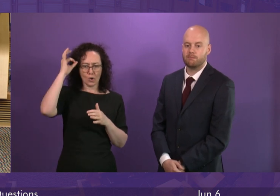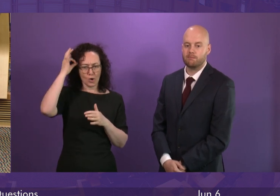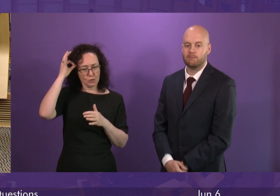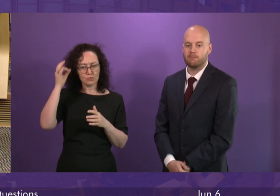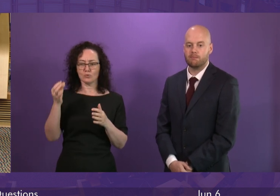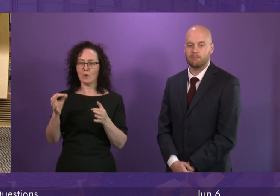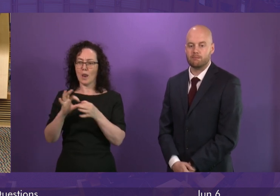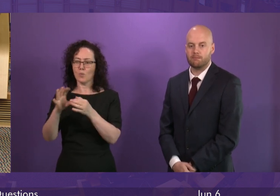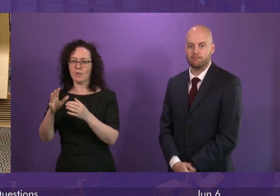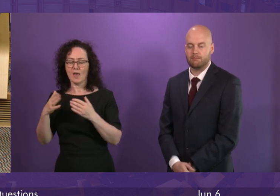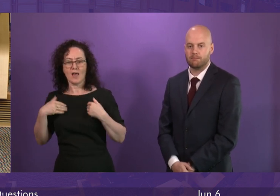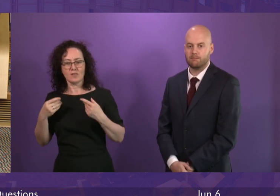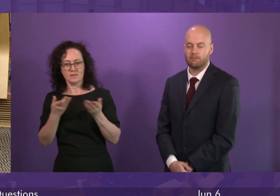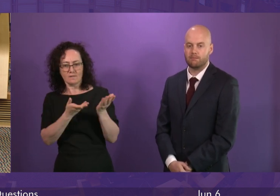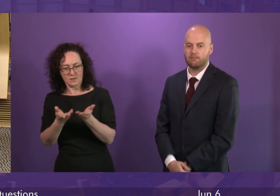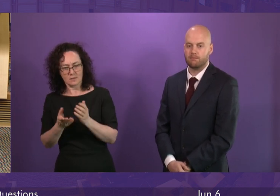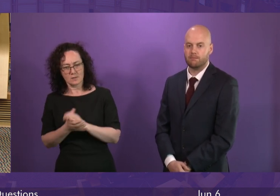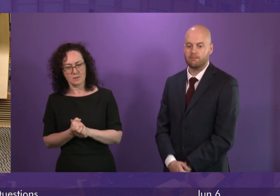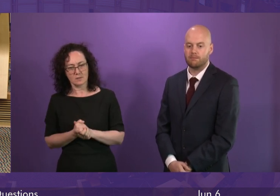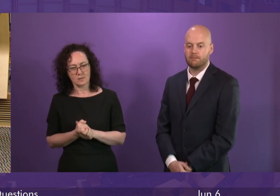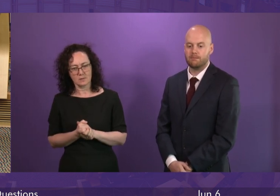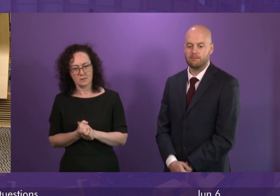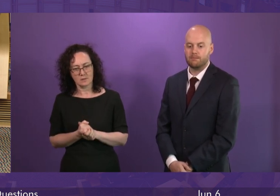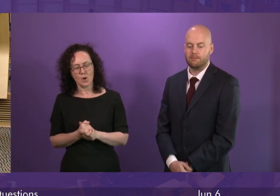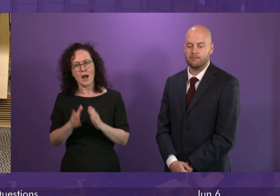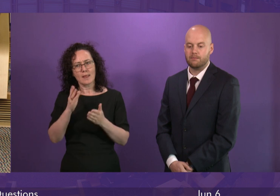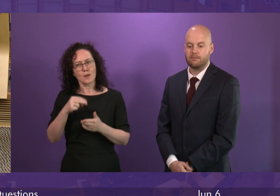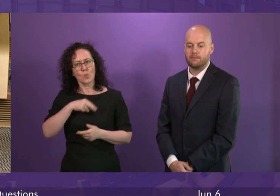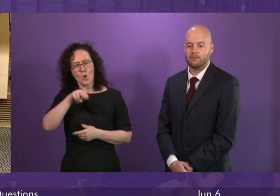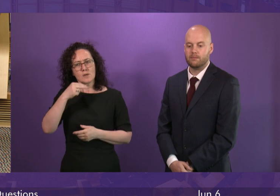take place about the financial requirements of the joint service. The way in which Rachael